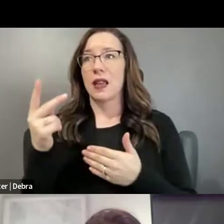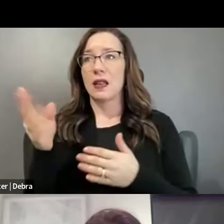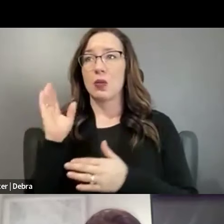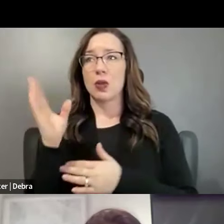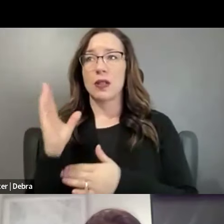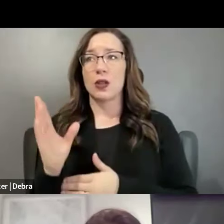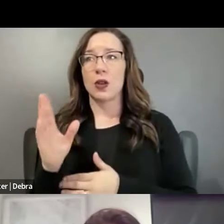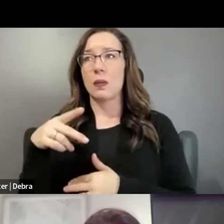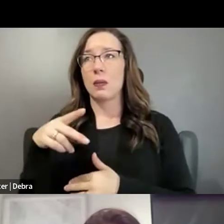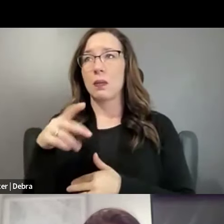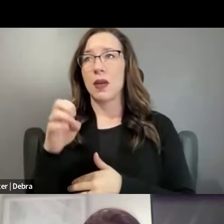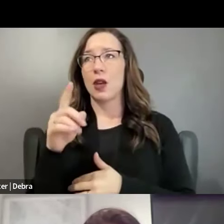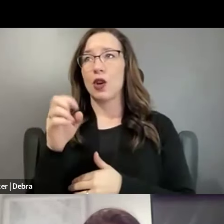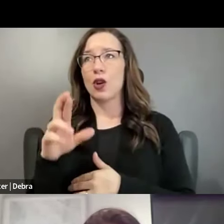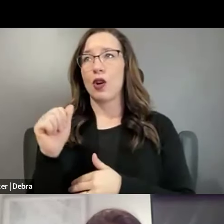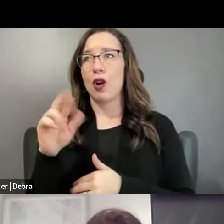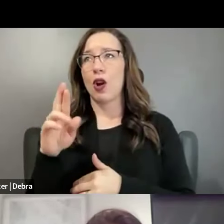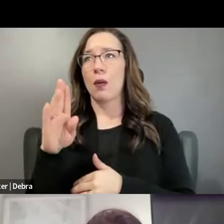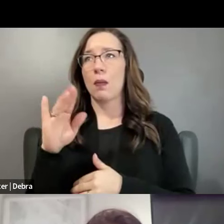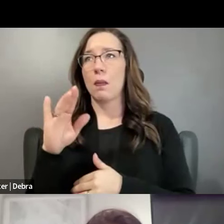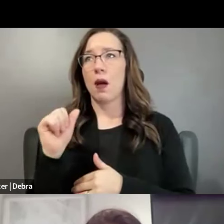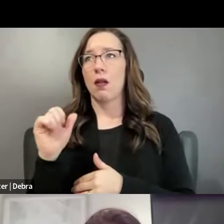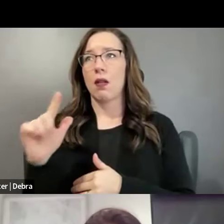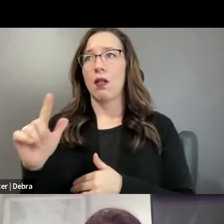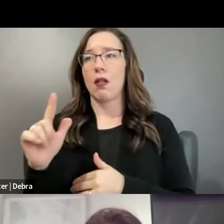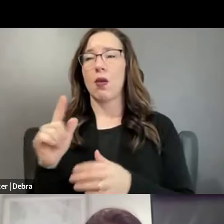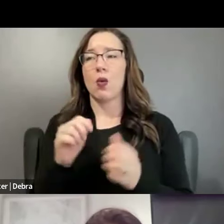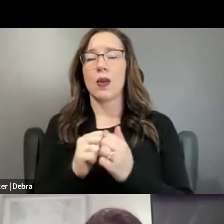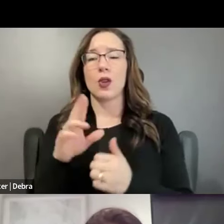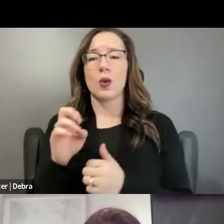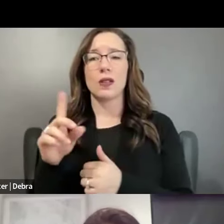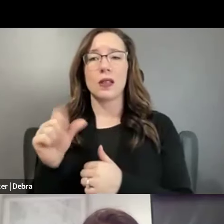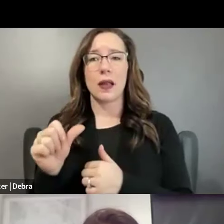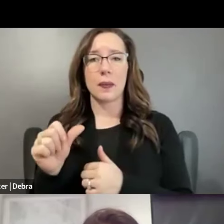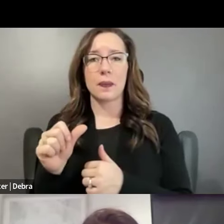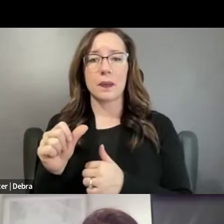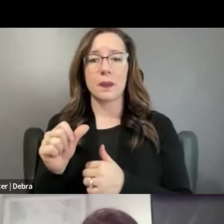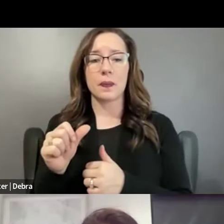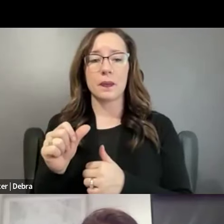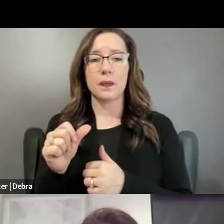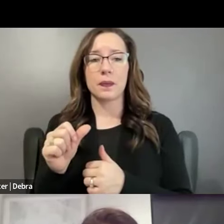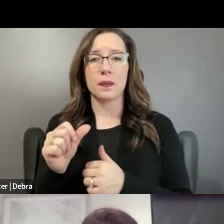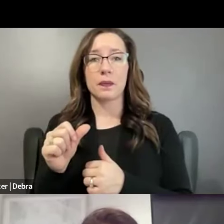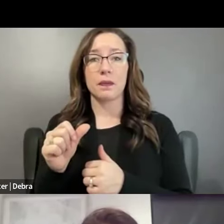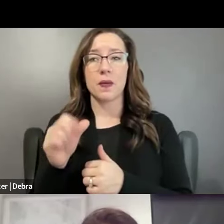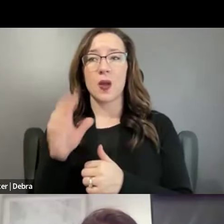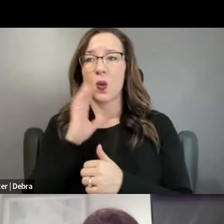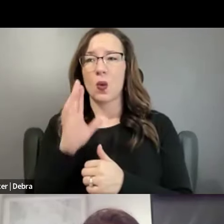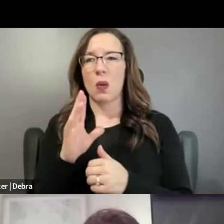which is Peter Arbuckle who was with USDA. And we will take questions after each presentation.